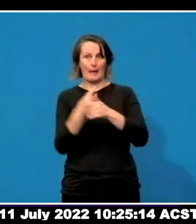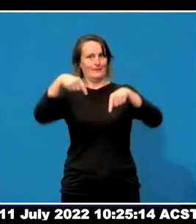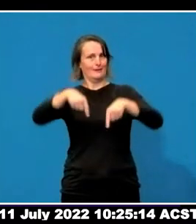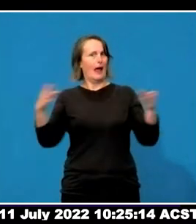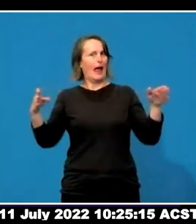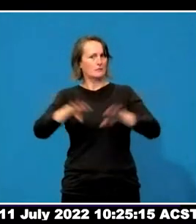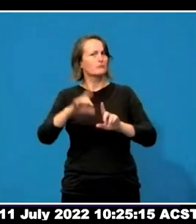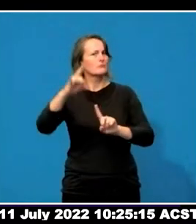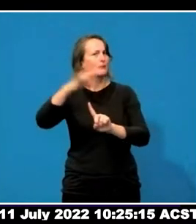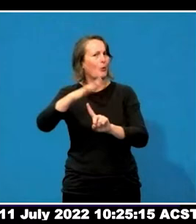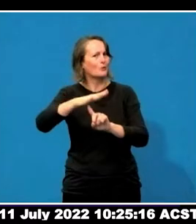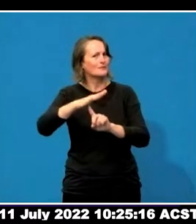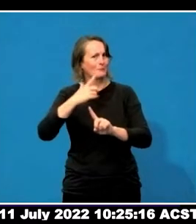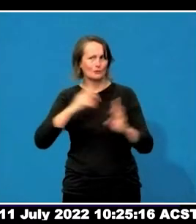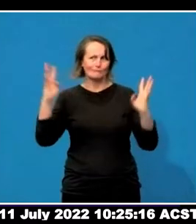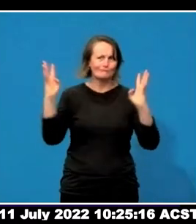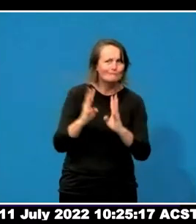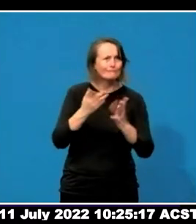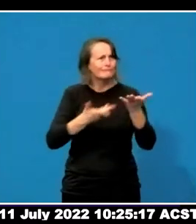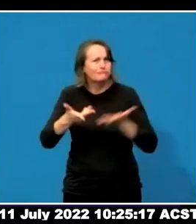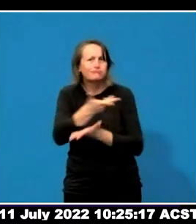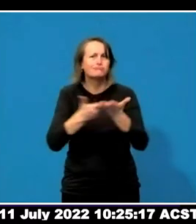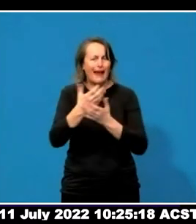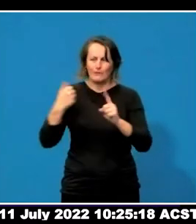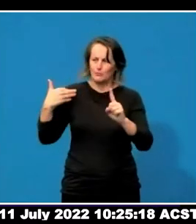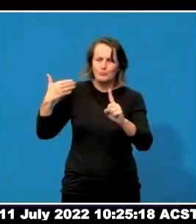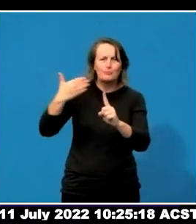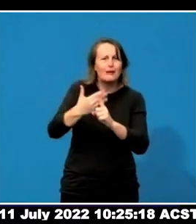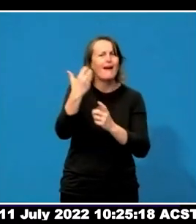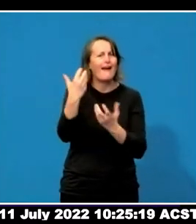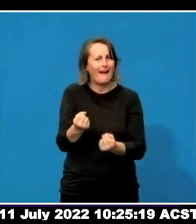As I am sure people following this hearing will know, the hearing is taking place in the